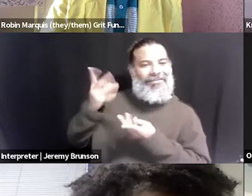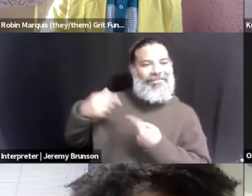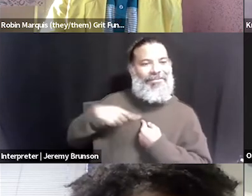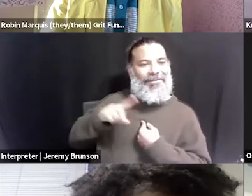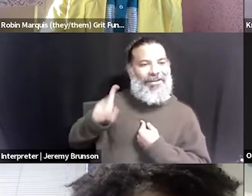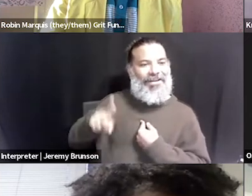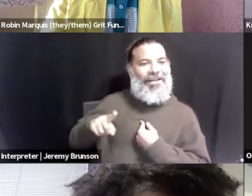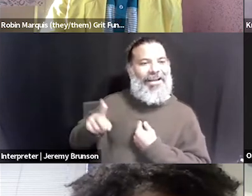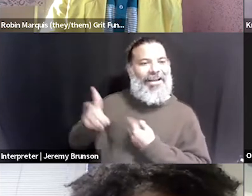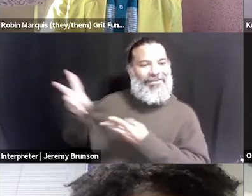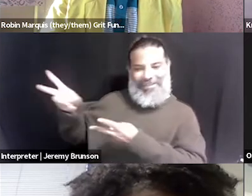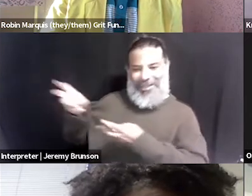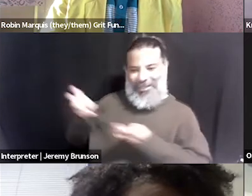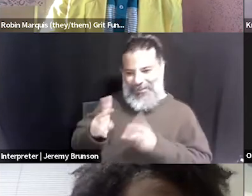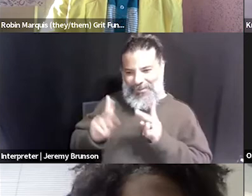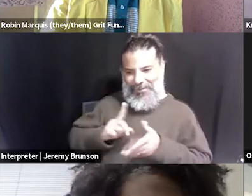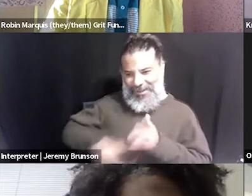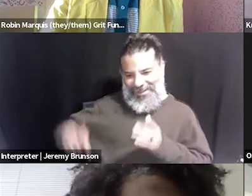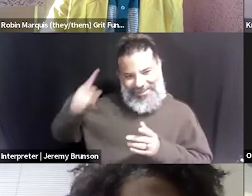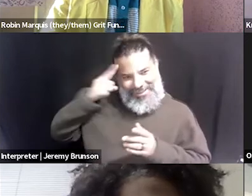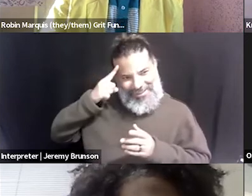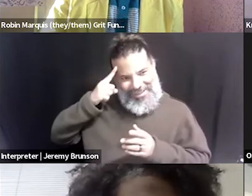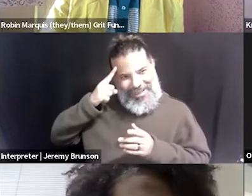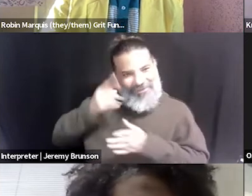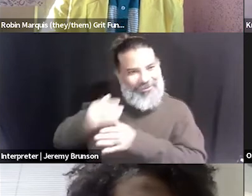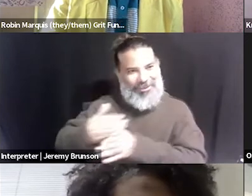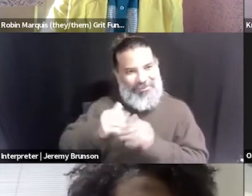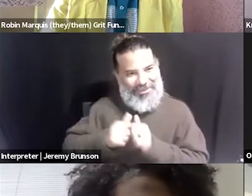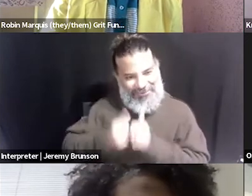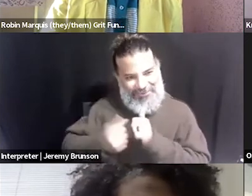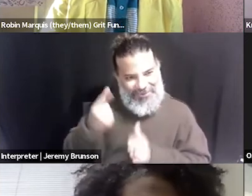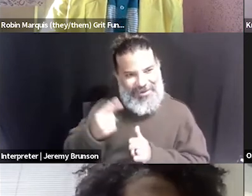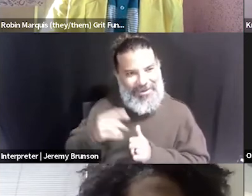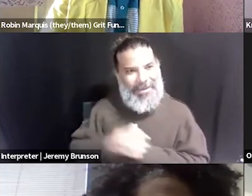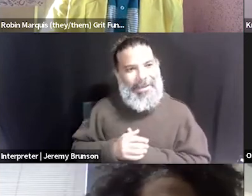I'm downloading what everyone is thinking and sharing it.